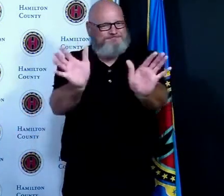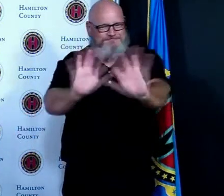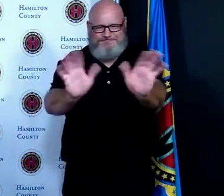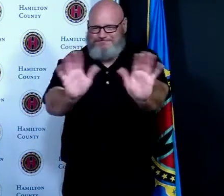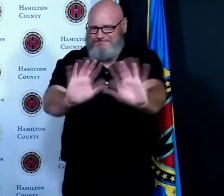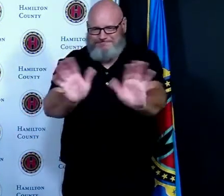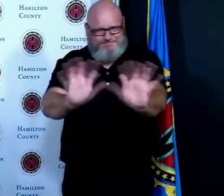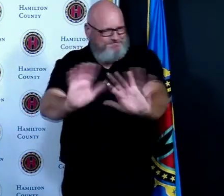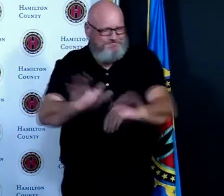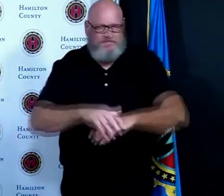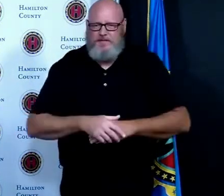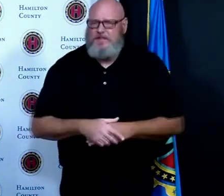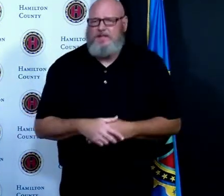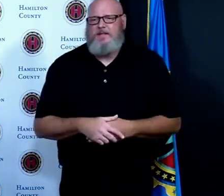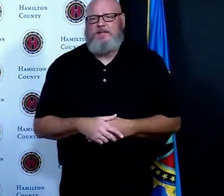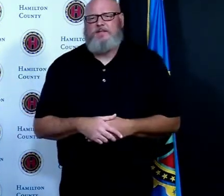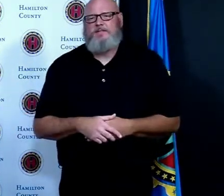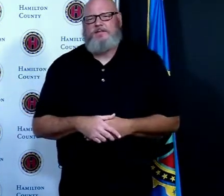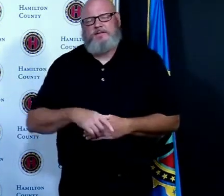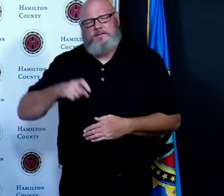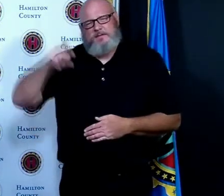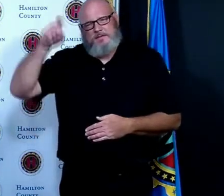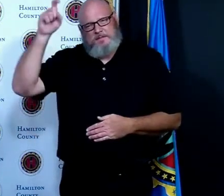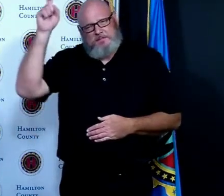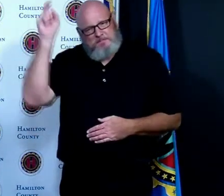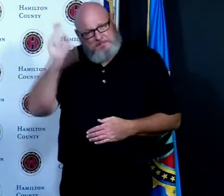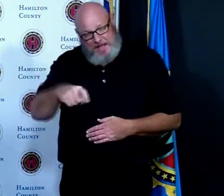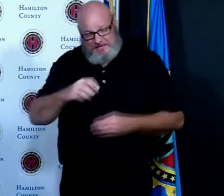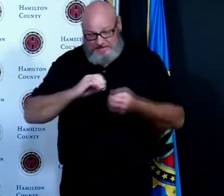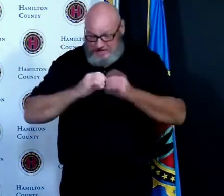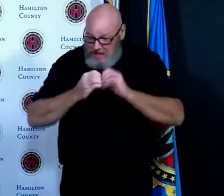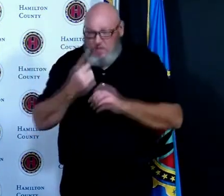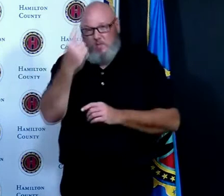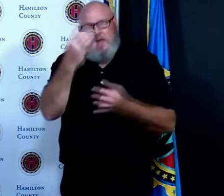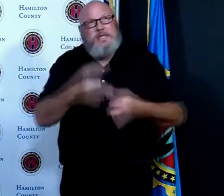safety is number one and if we want to continue to make an impact here in Hamilton County now is